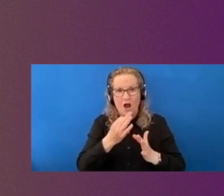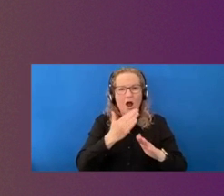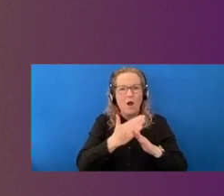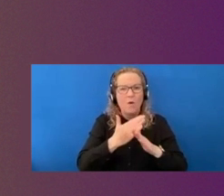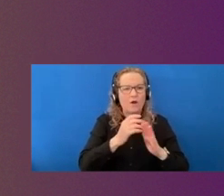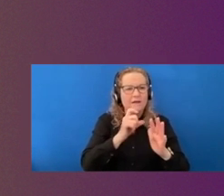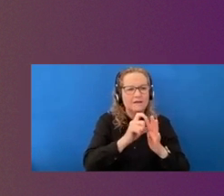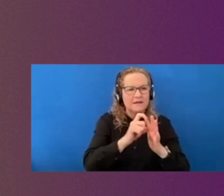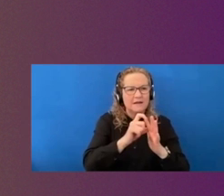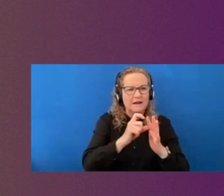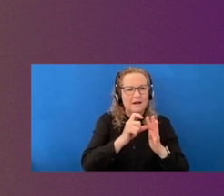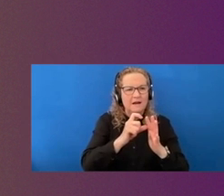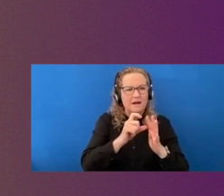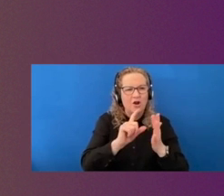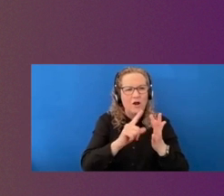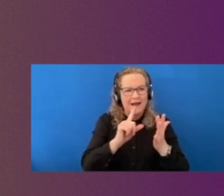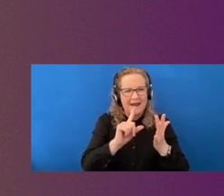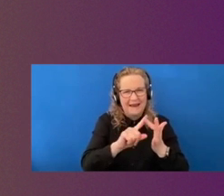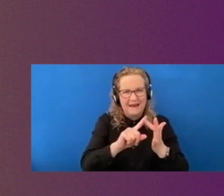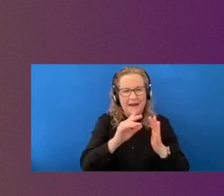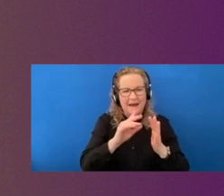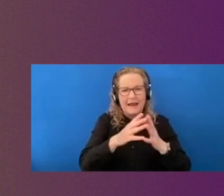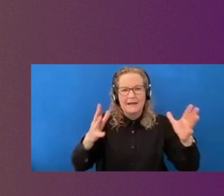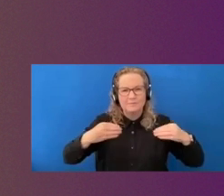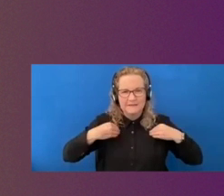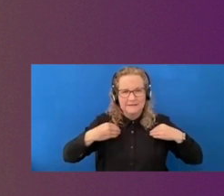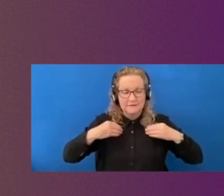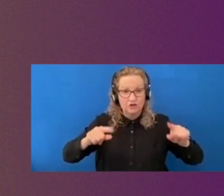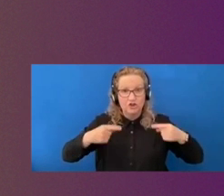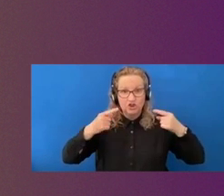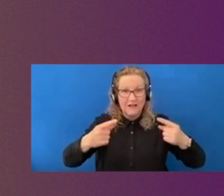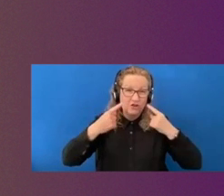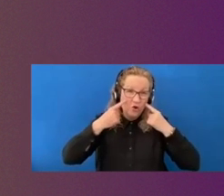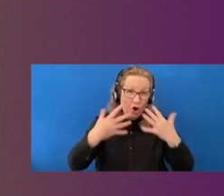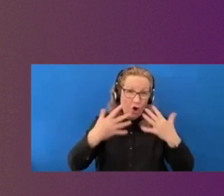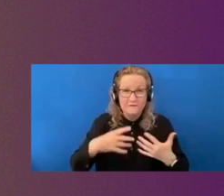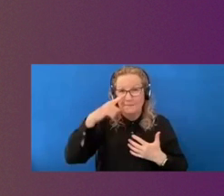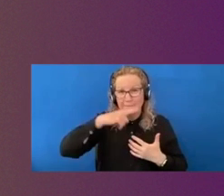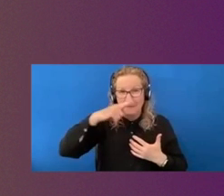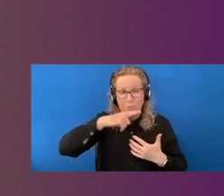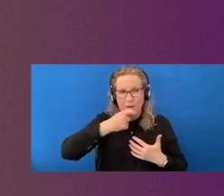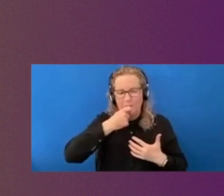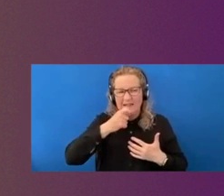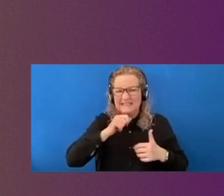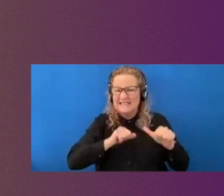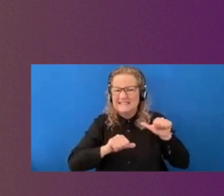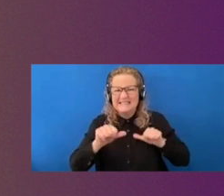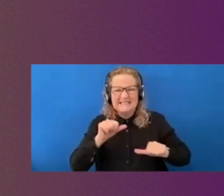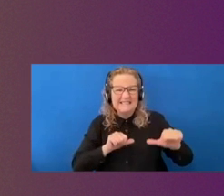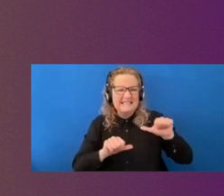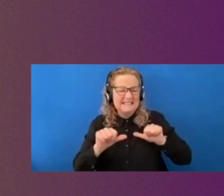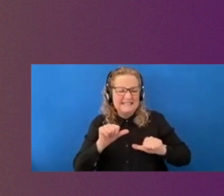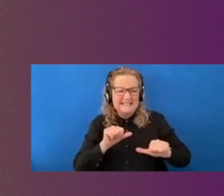for a large corporate one challenge is that people are often reluctant to identify how do you suggest